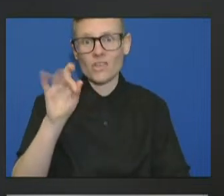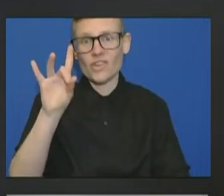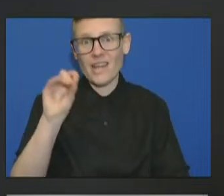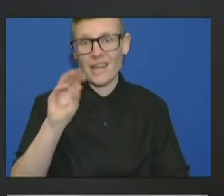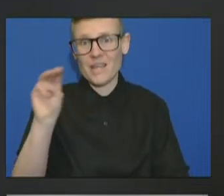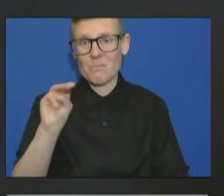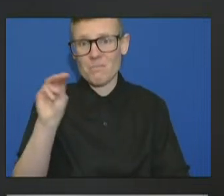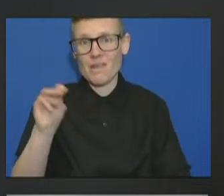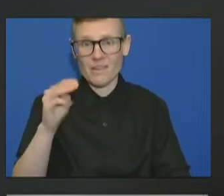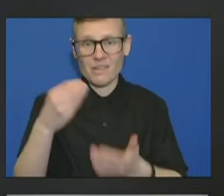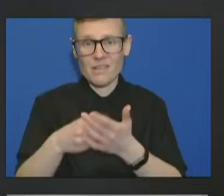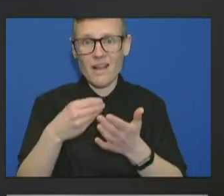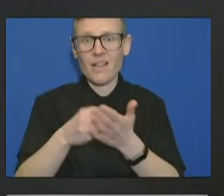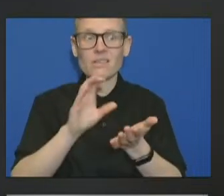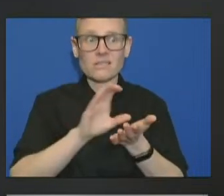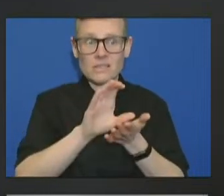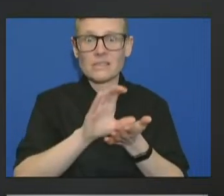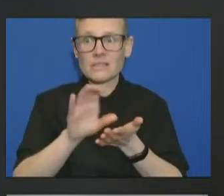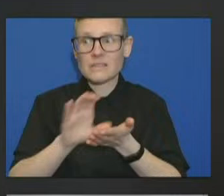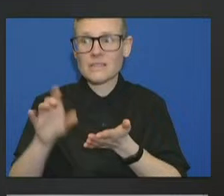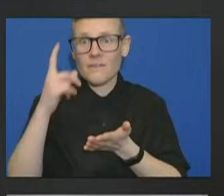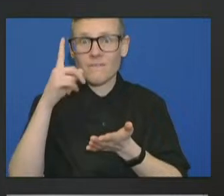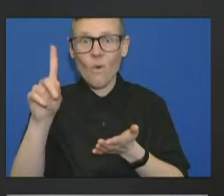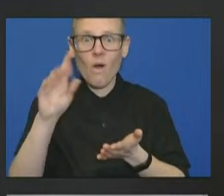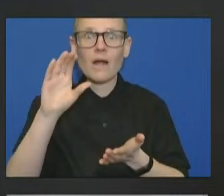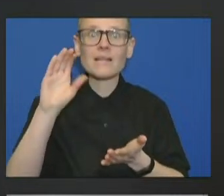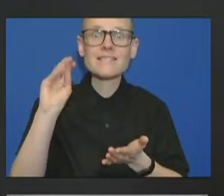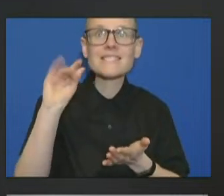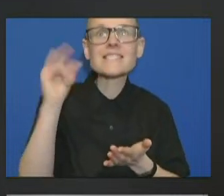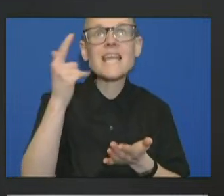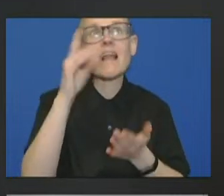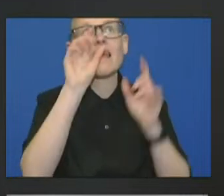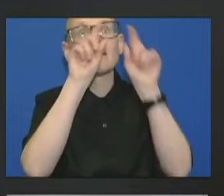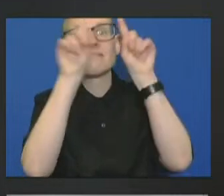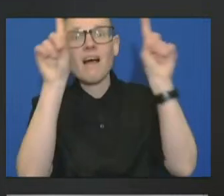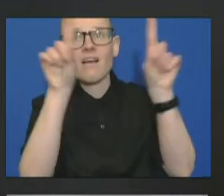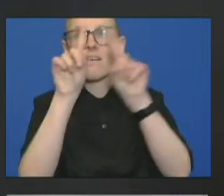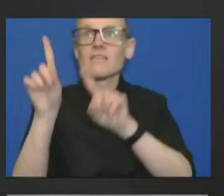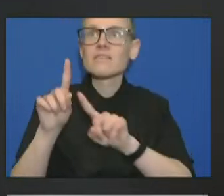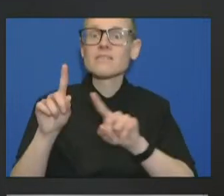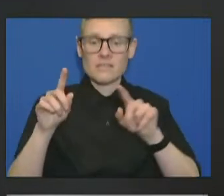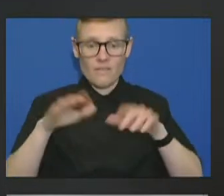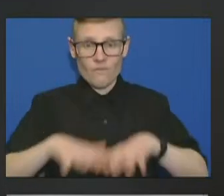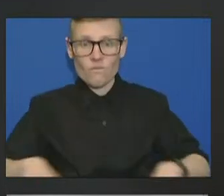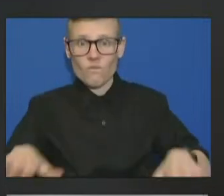definitely see where $180